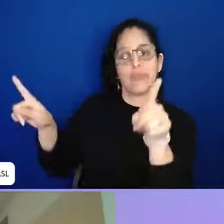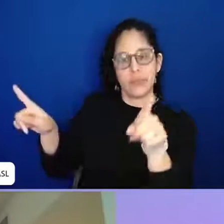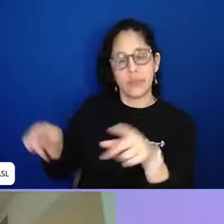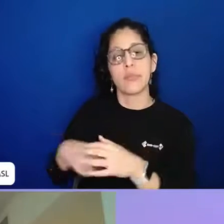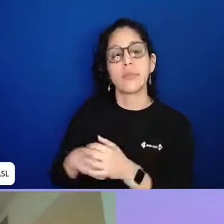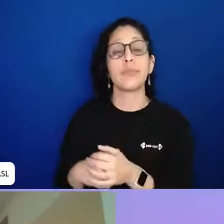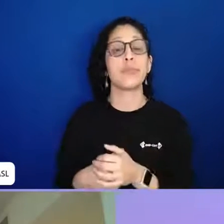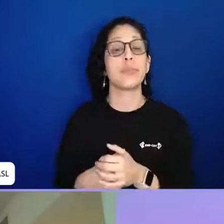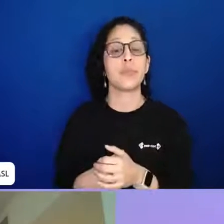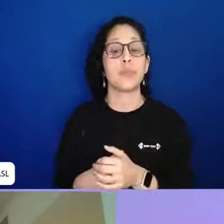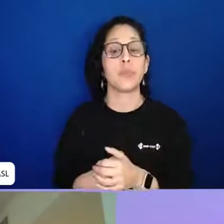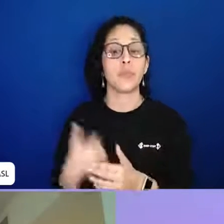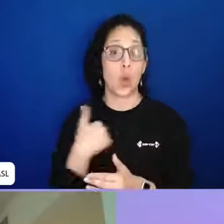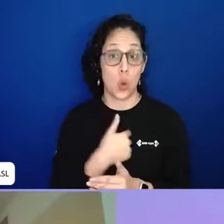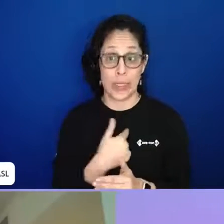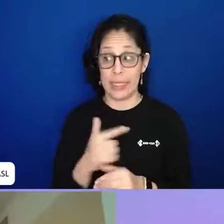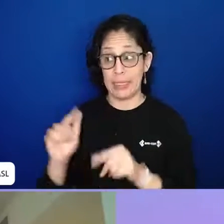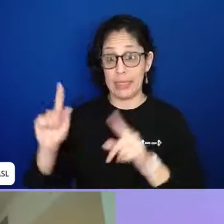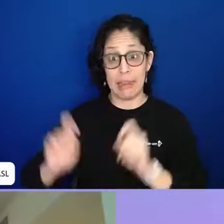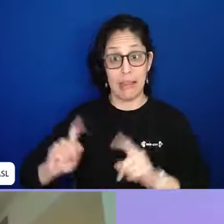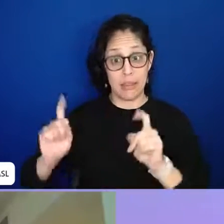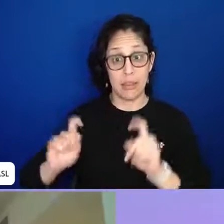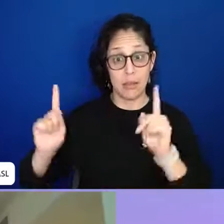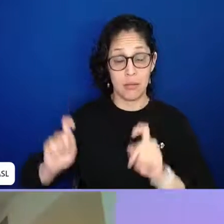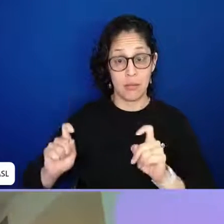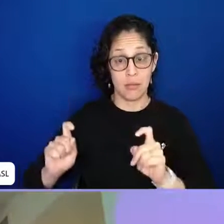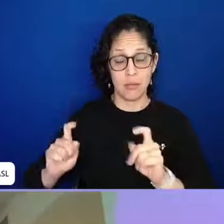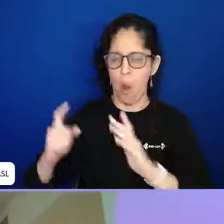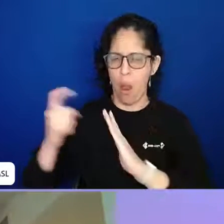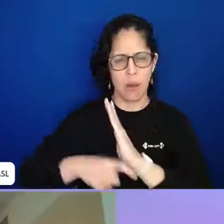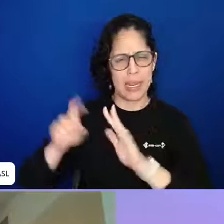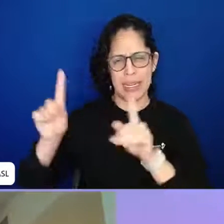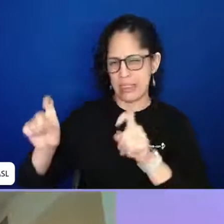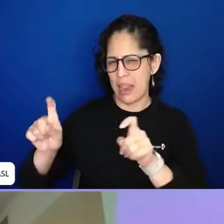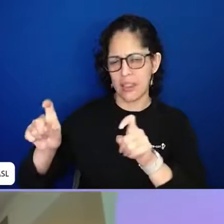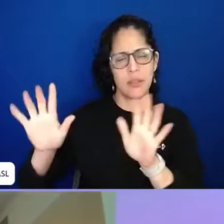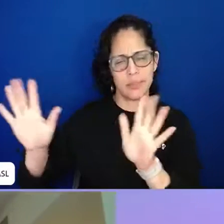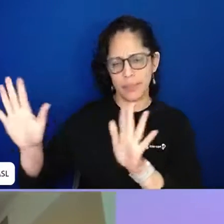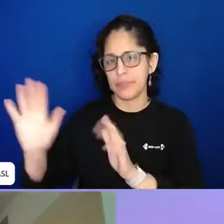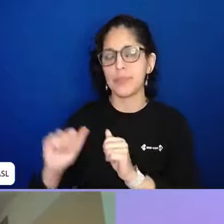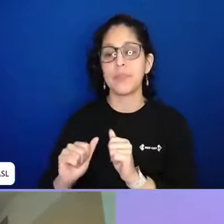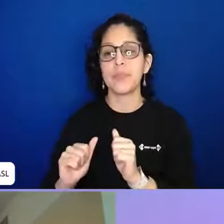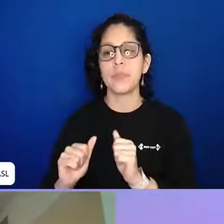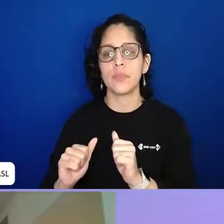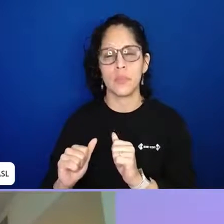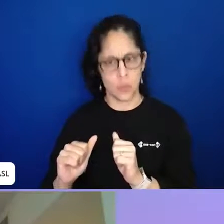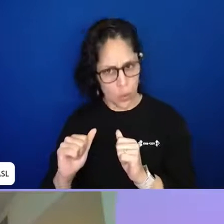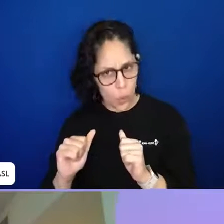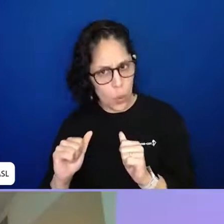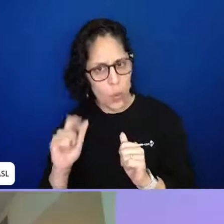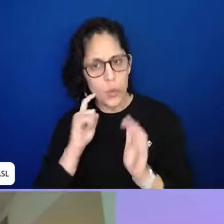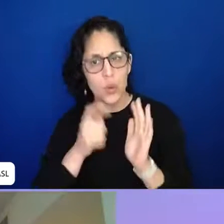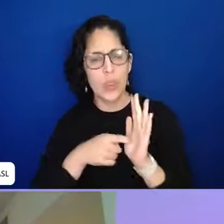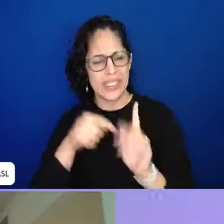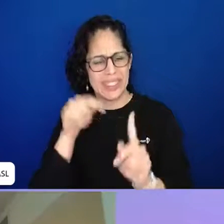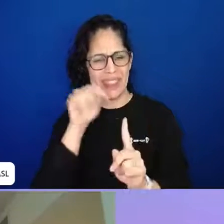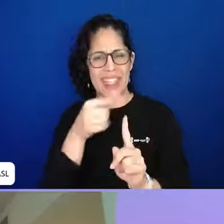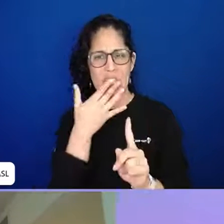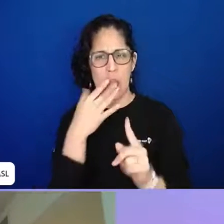and fingers crossed they prayed that that was right and off it went. And then as we run our testing,